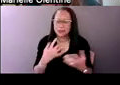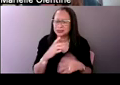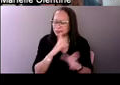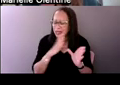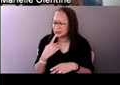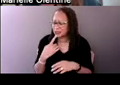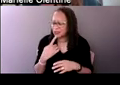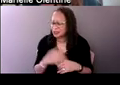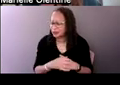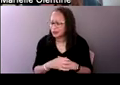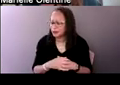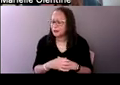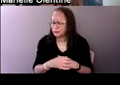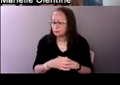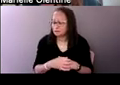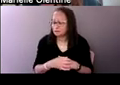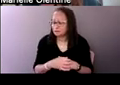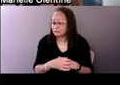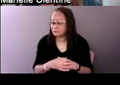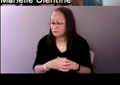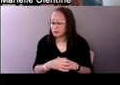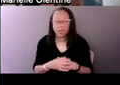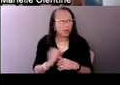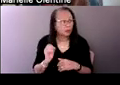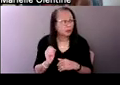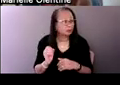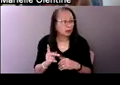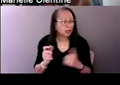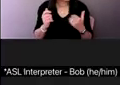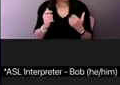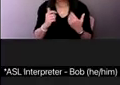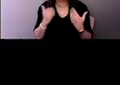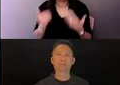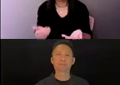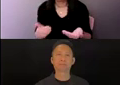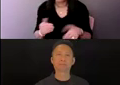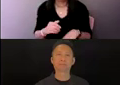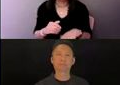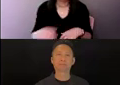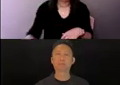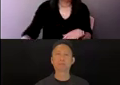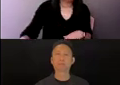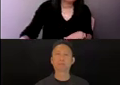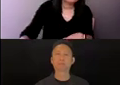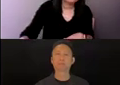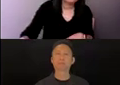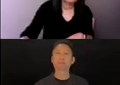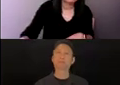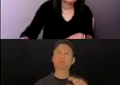and did not get any agreements with any of them. We got pretty far with film collaborative, which